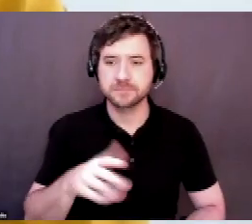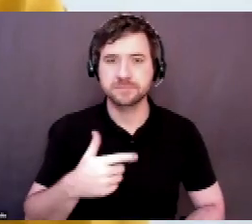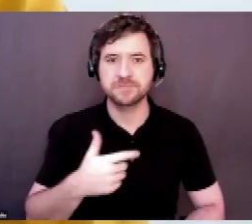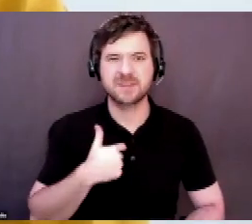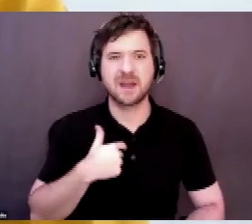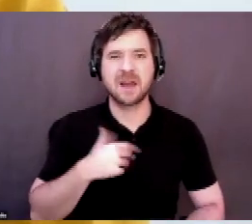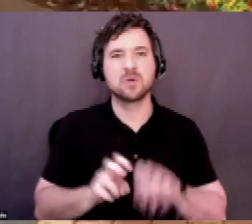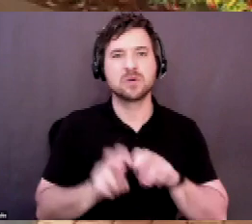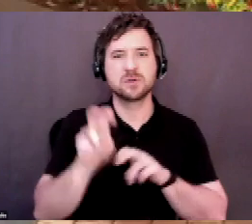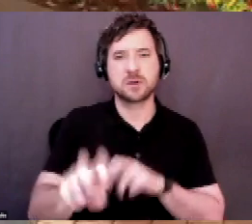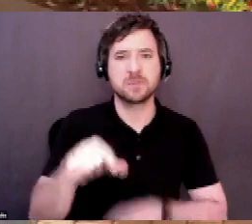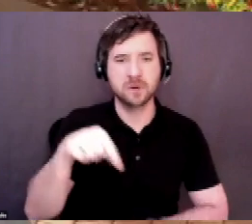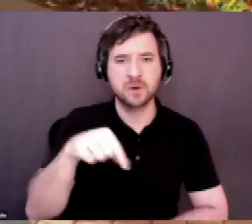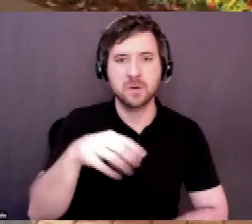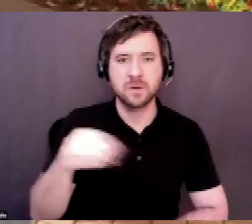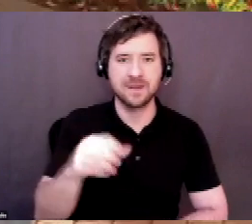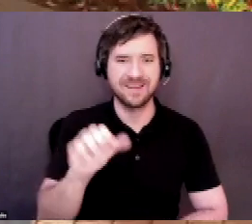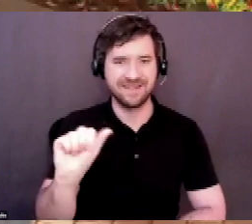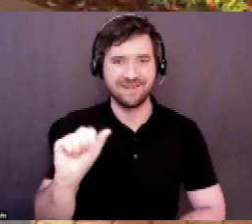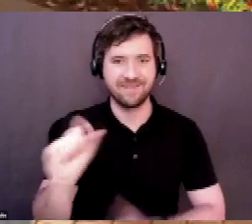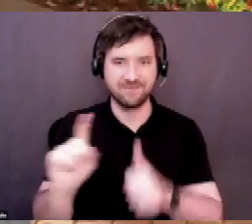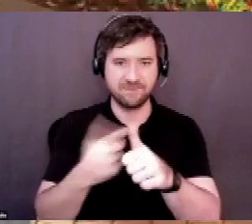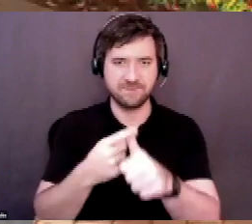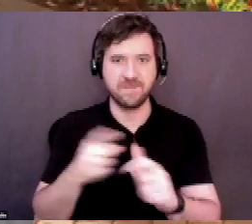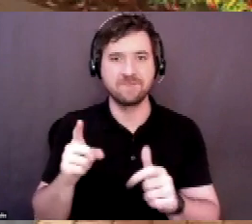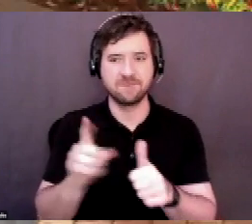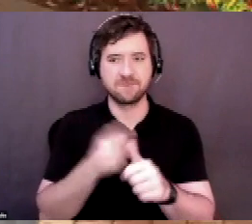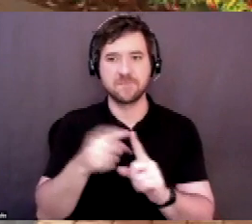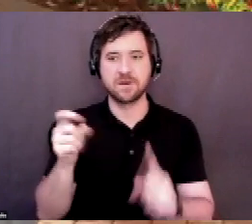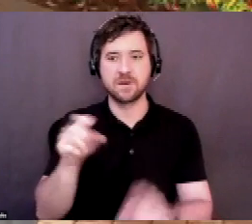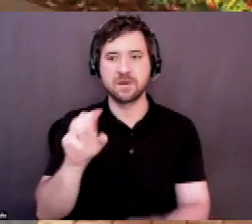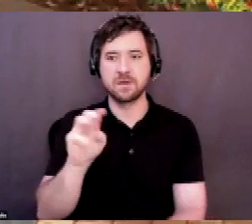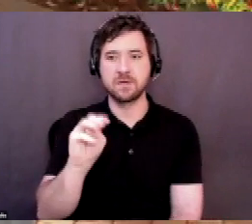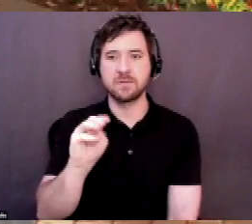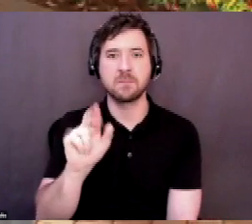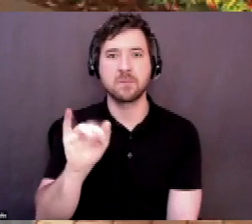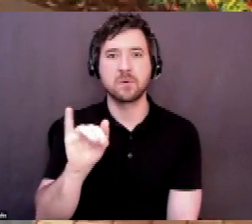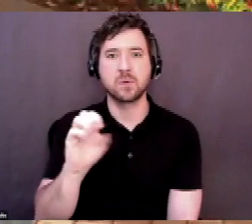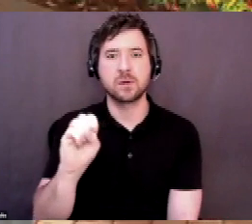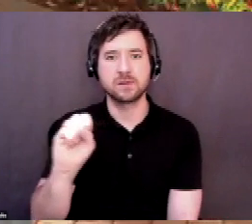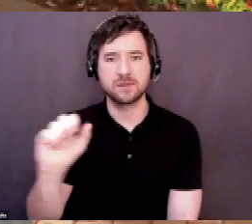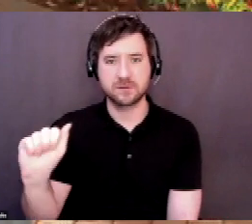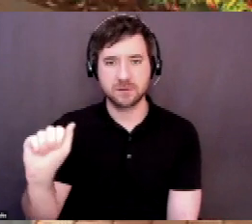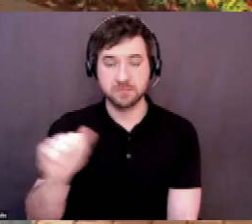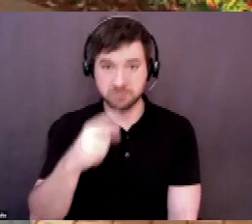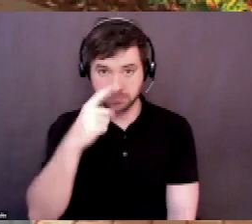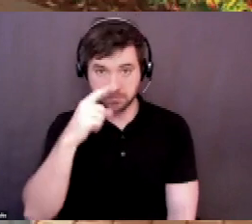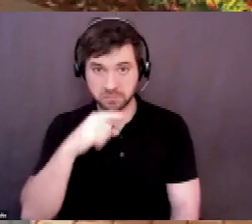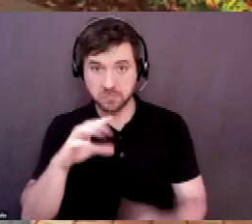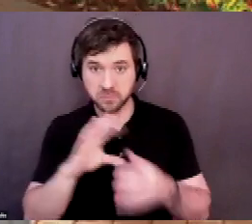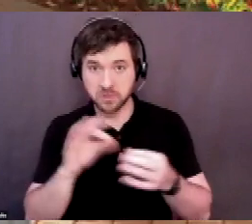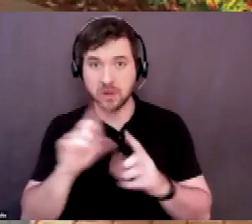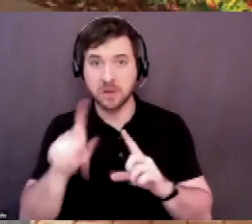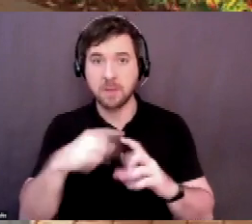And the first one I want to address is from Marissa. Can you talk a bit about intersectionality and the role that